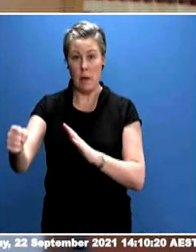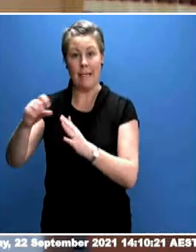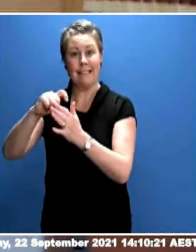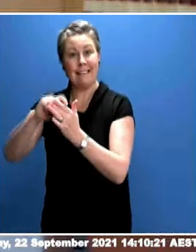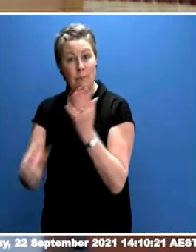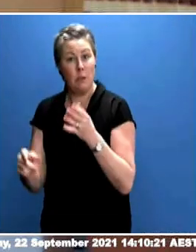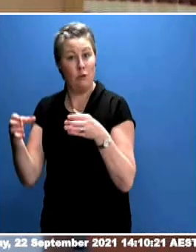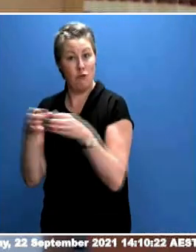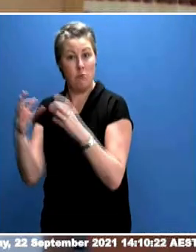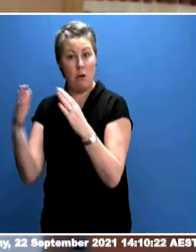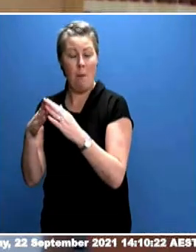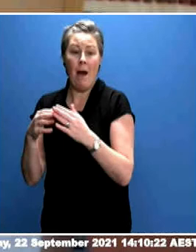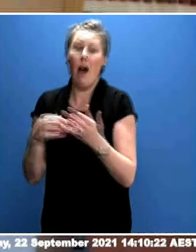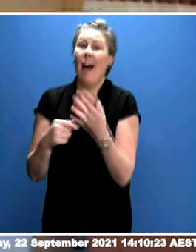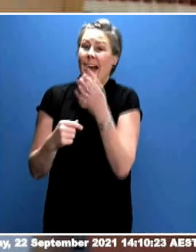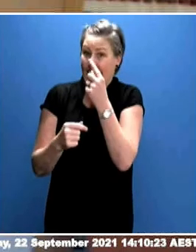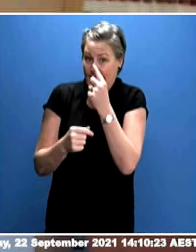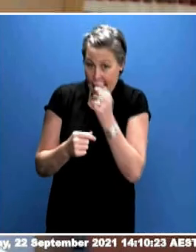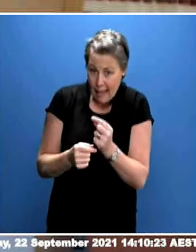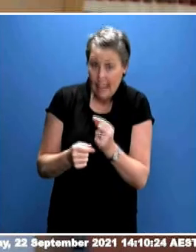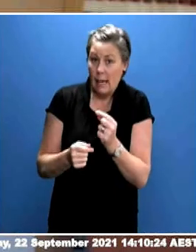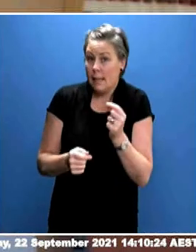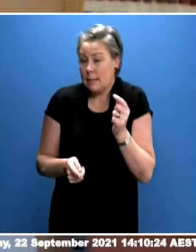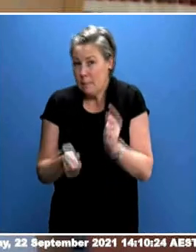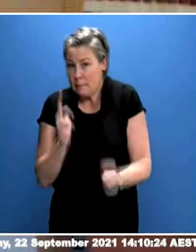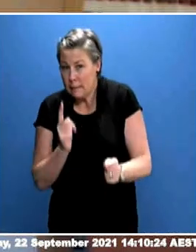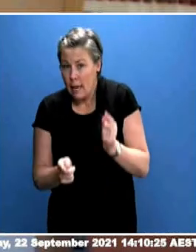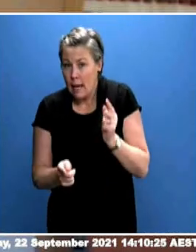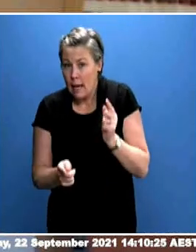They can from time to time, but we do have children with